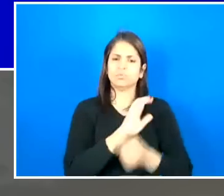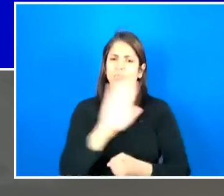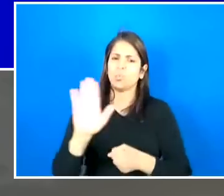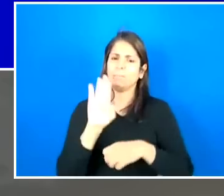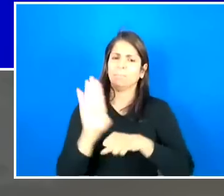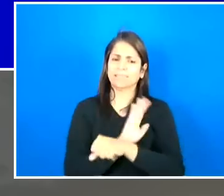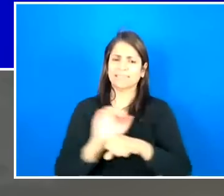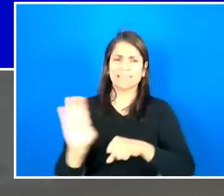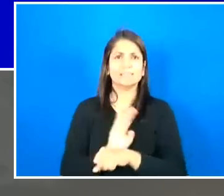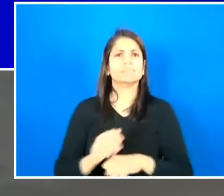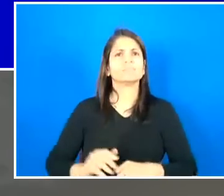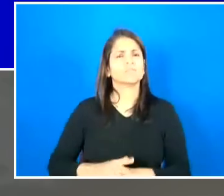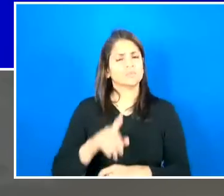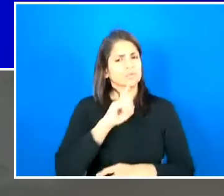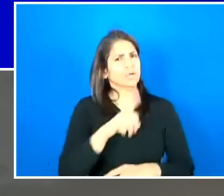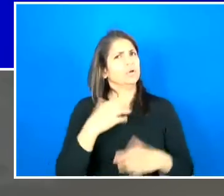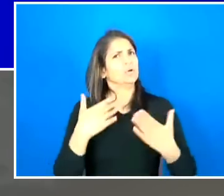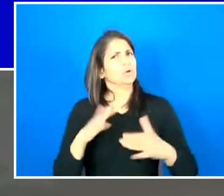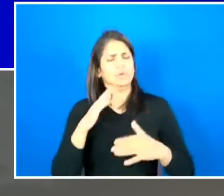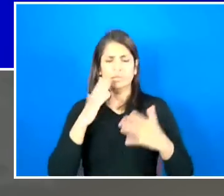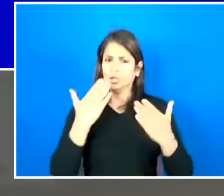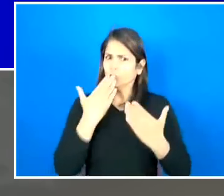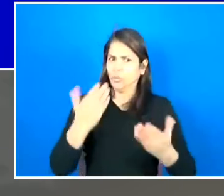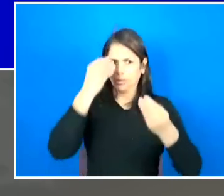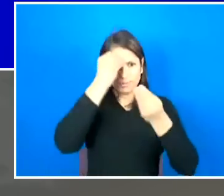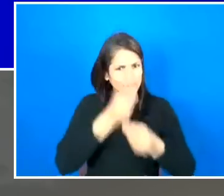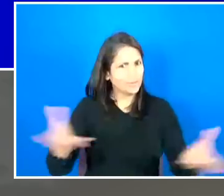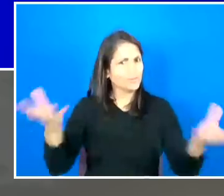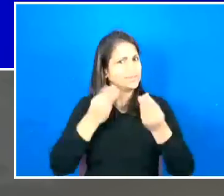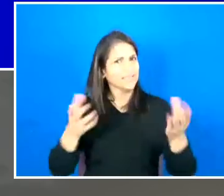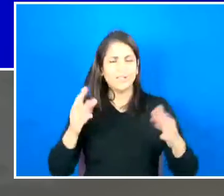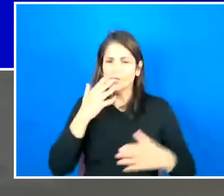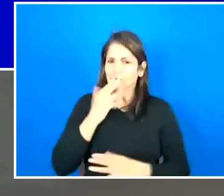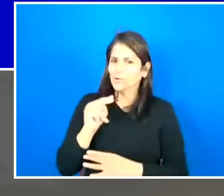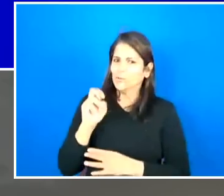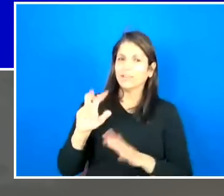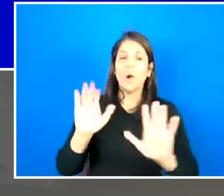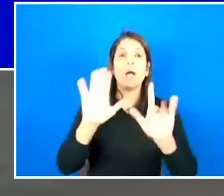THE MOST IMPORTAT NTHING IS TO IMMEDIATELY START WORKING ON THAT APPLICATION SOIF YOU HAVEN'T YET, SMALL